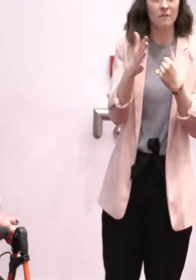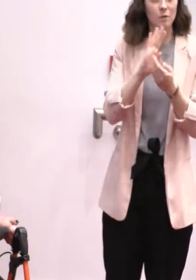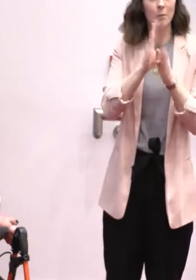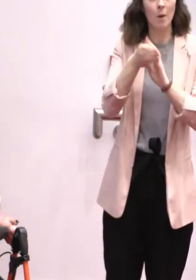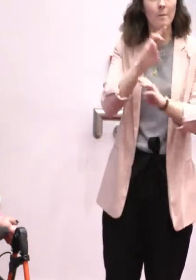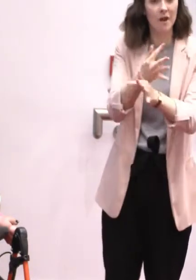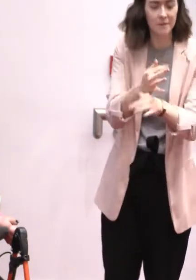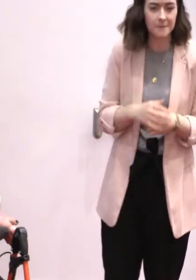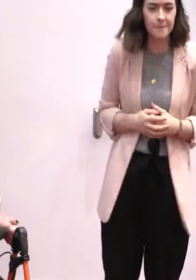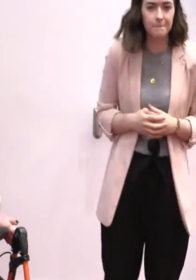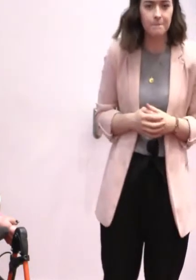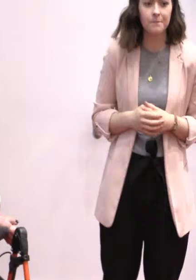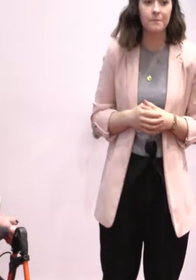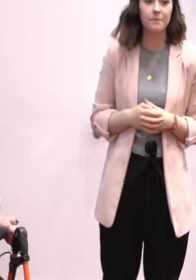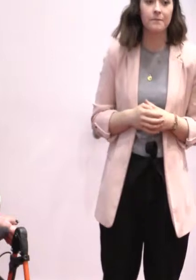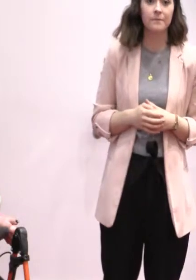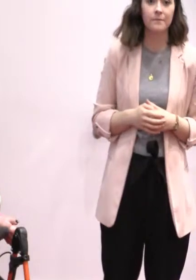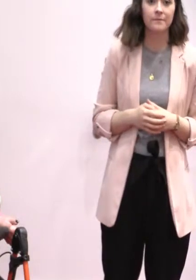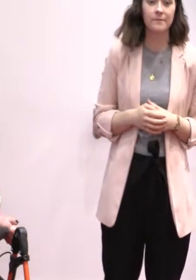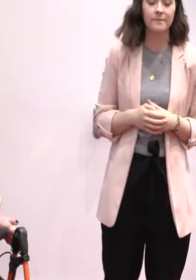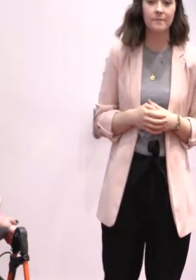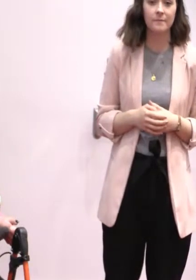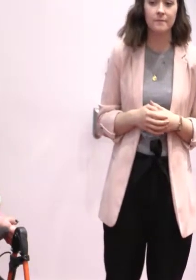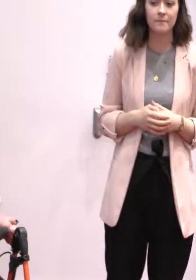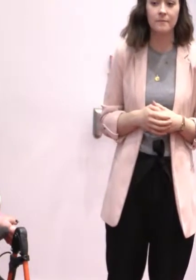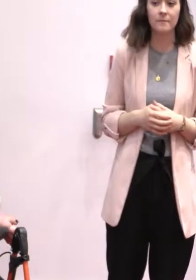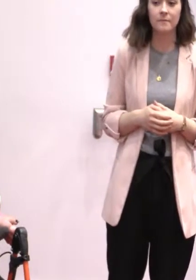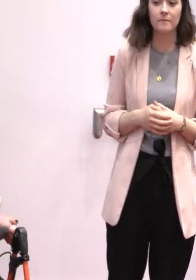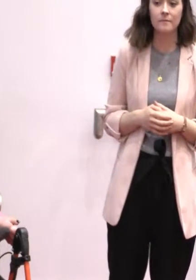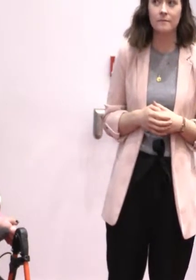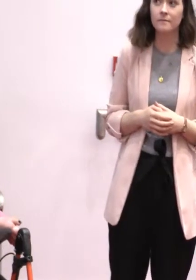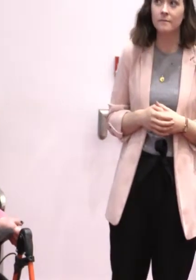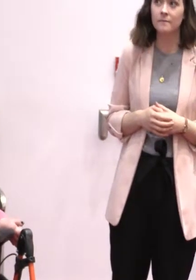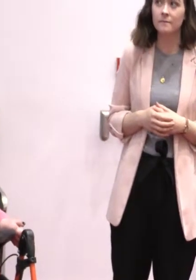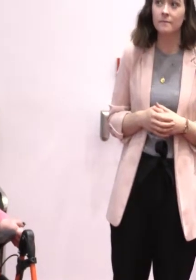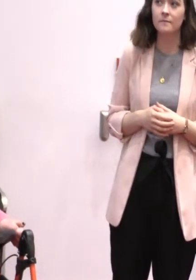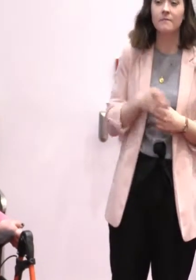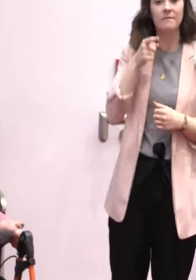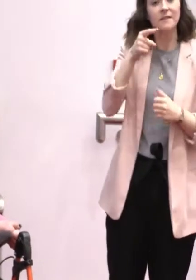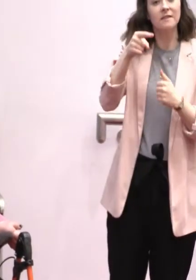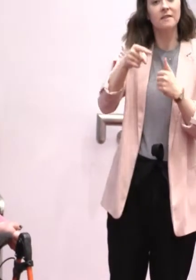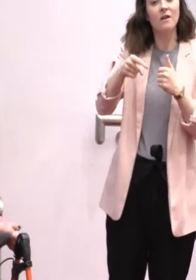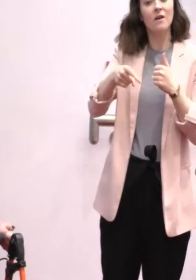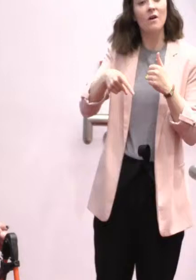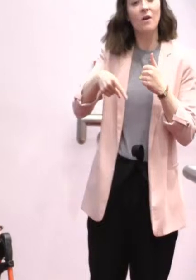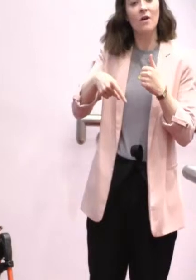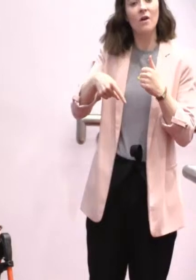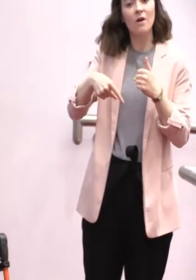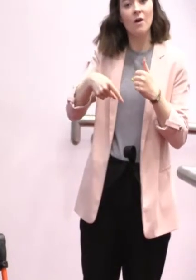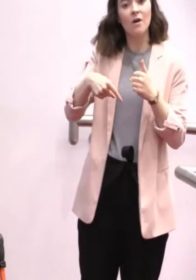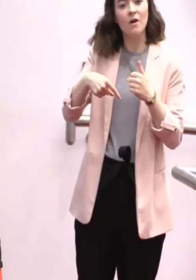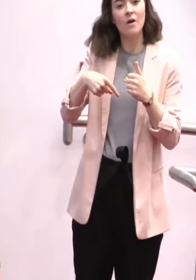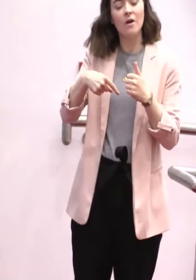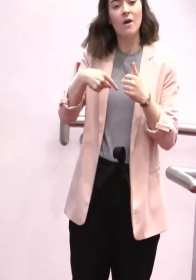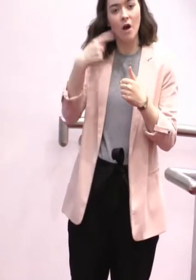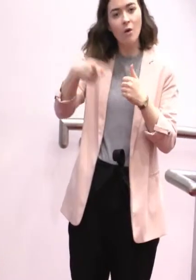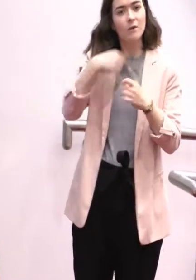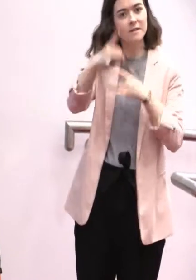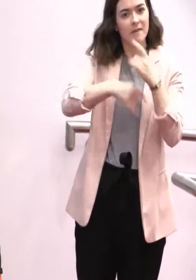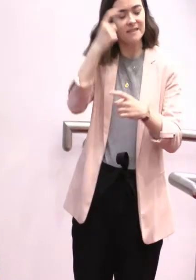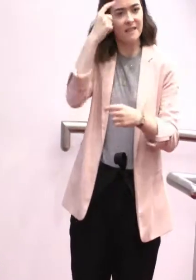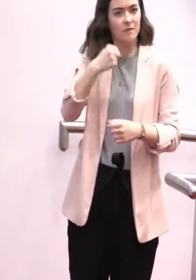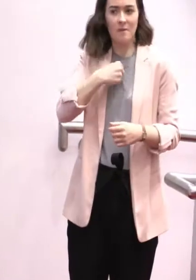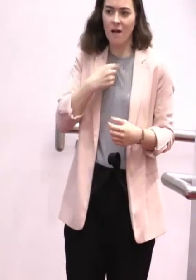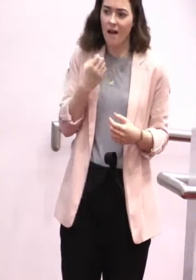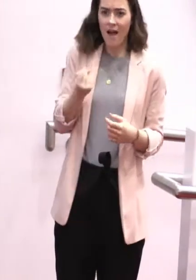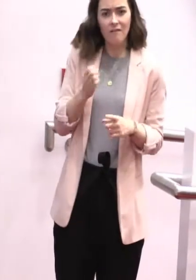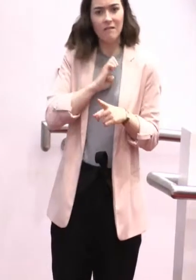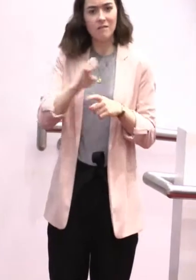It has always made sense to me because I have enough in my life.